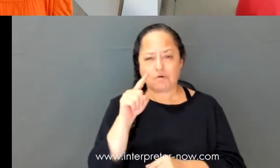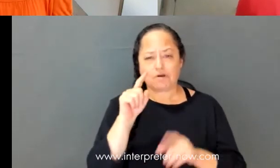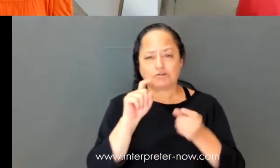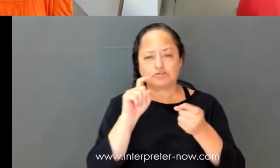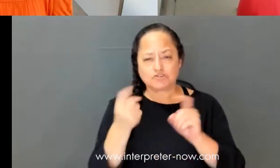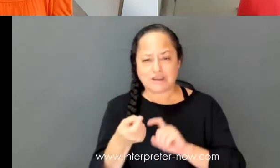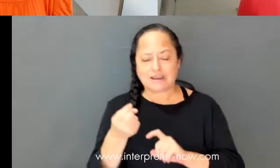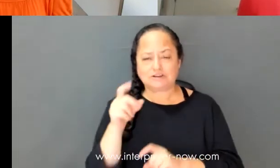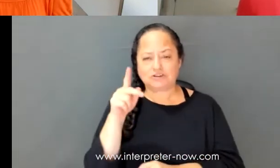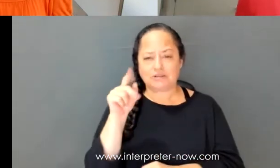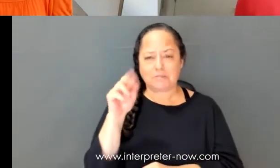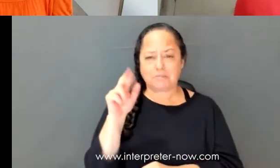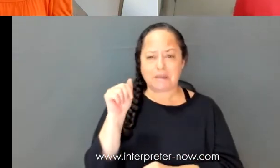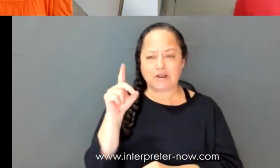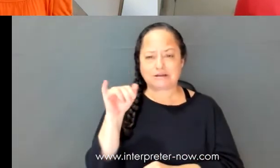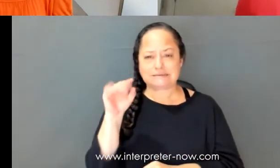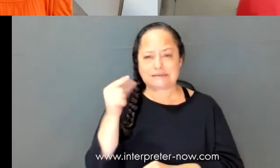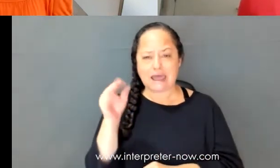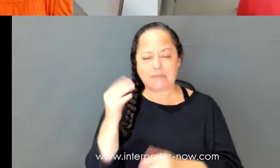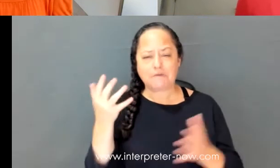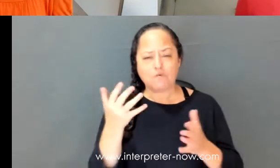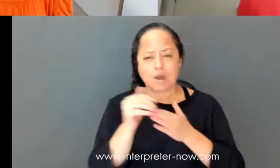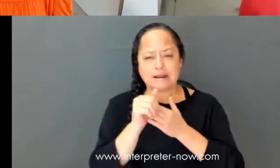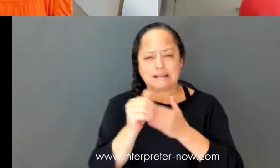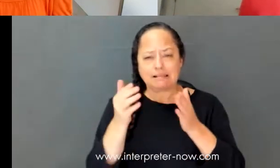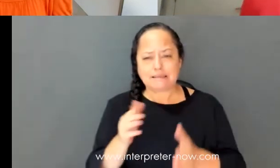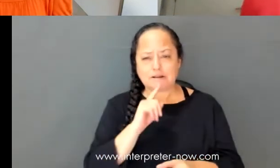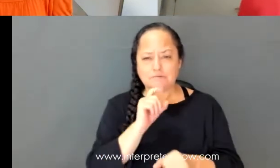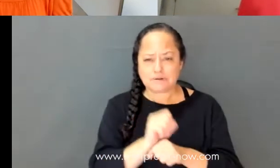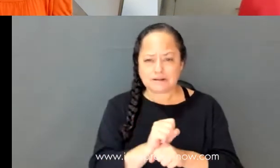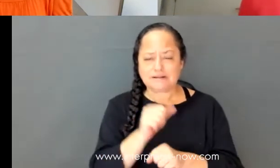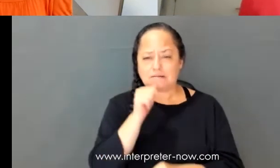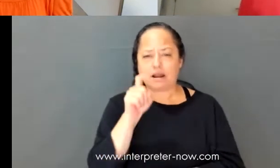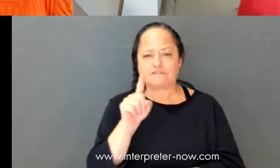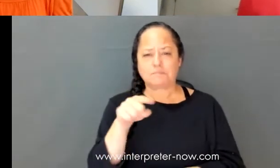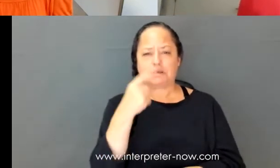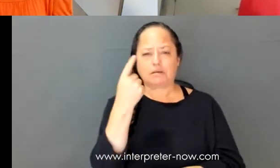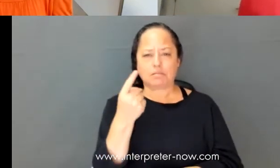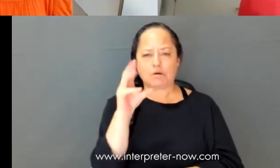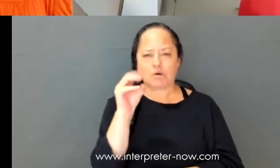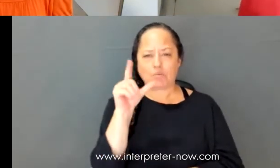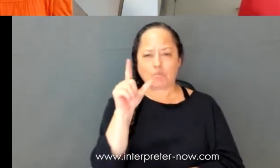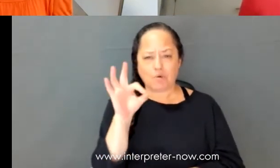around what we think a leader is. A leader doesn't have to be this lone wolf, like, "I have all the answers. I did everything."